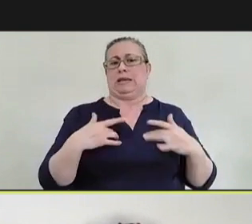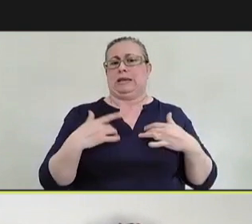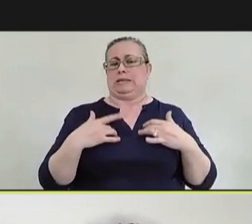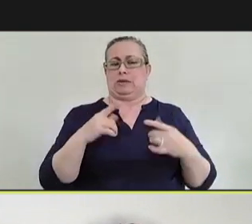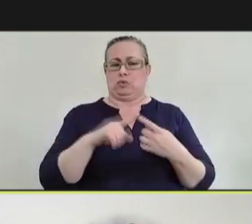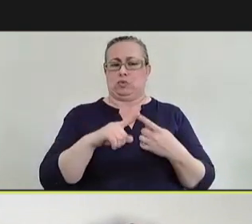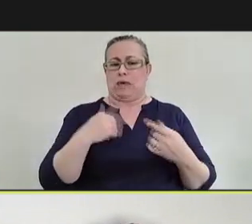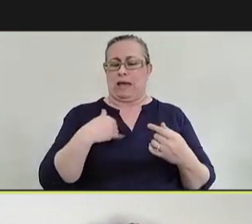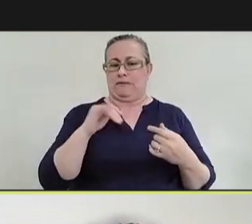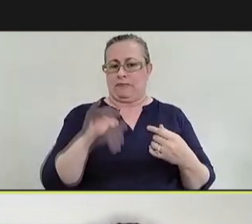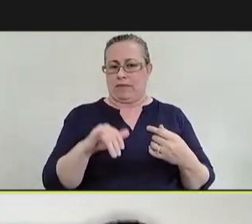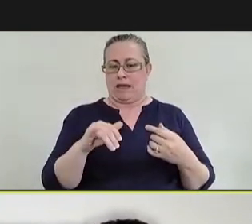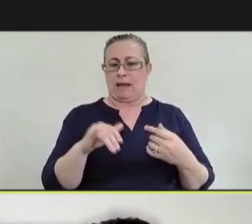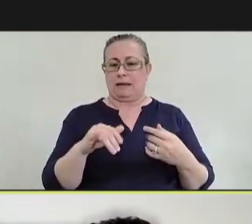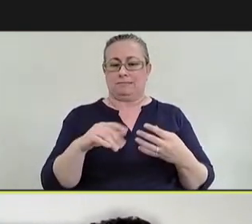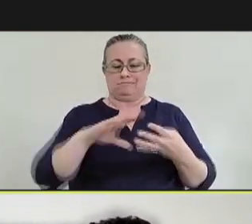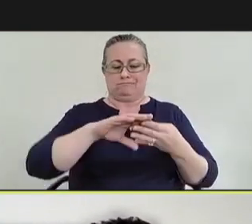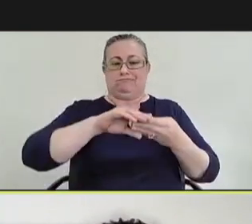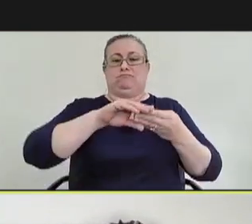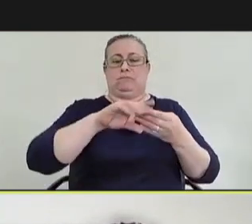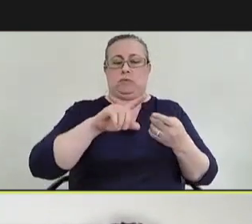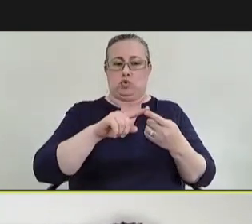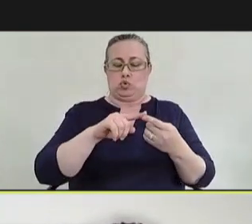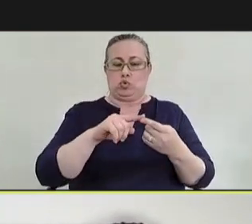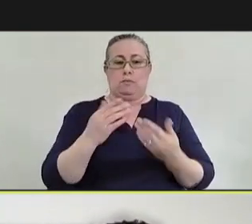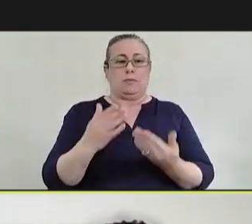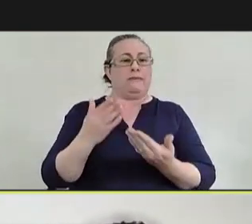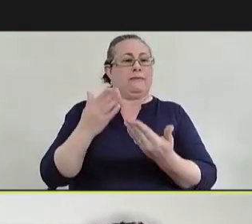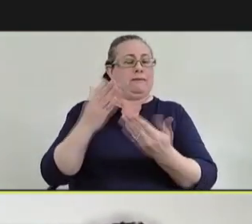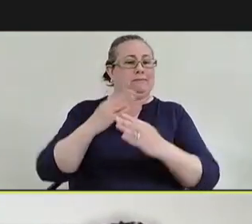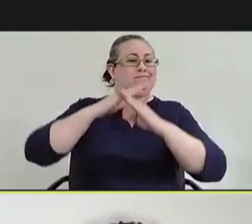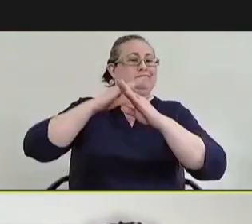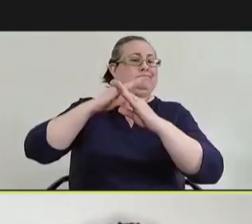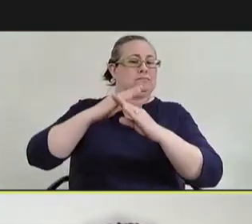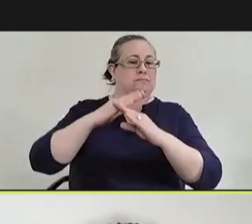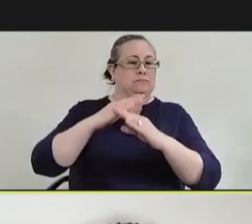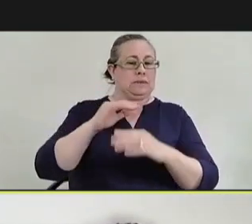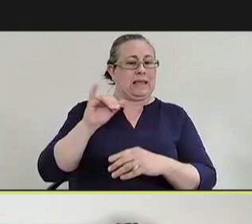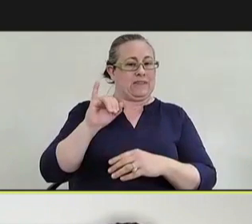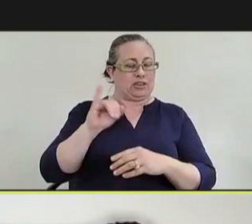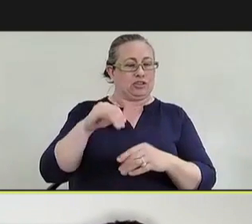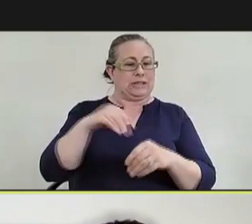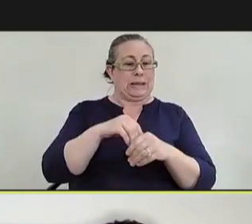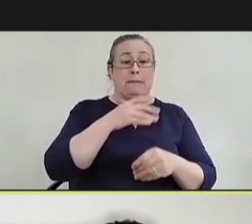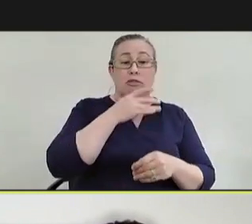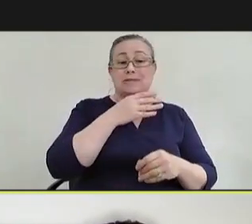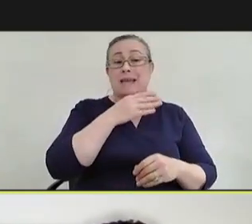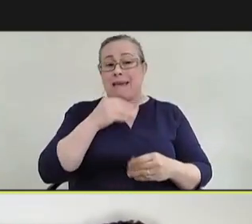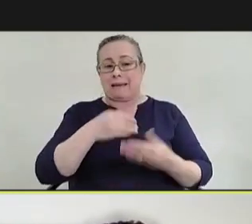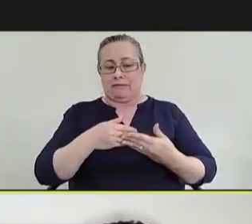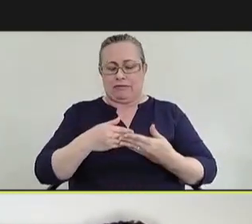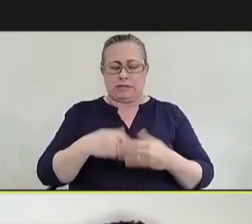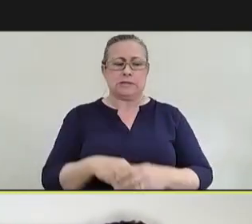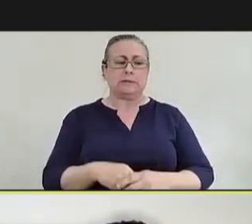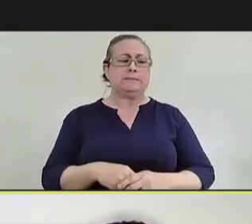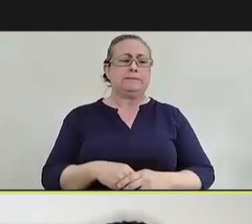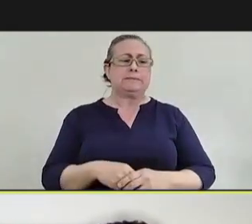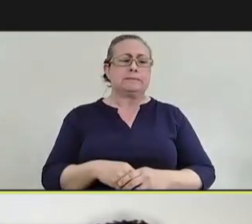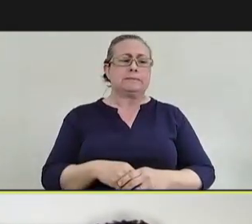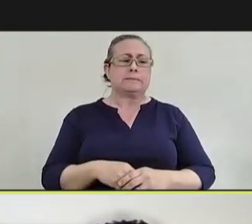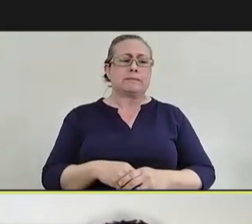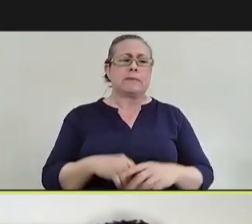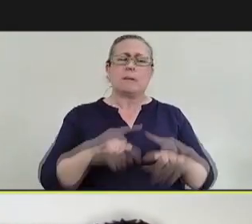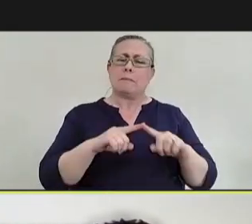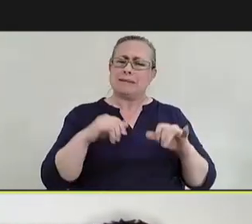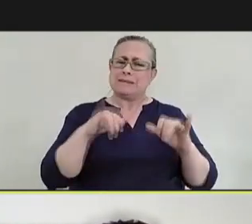armamentarium to prevent infection in mothers and infants. But there are still significant gaps.